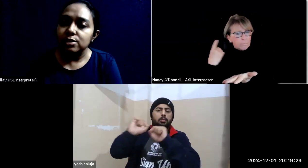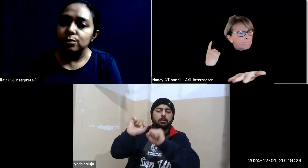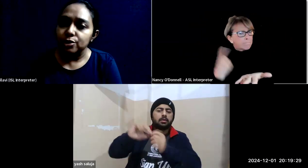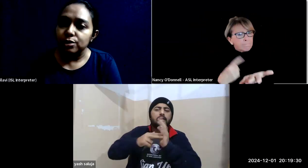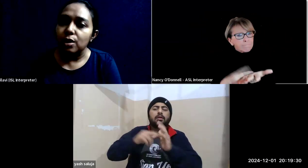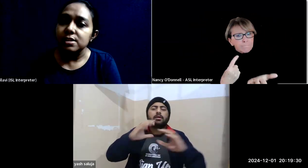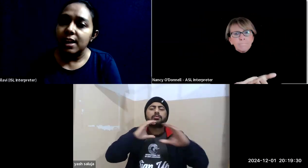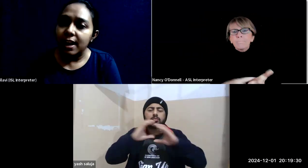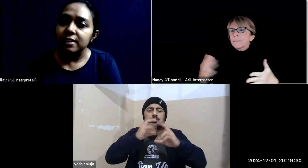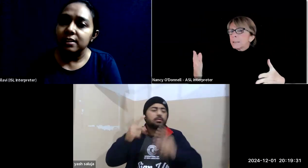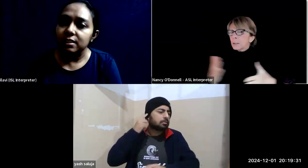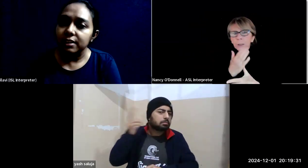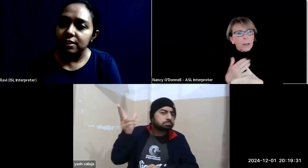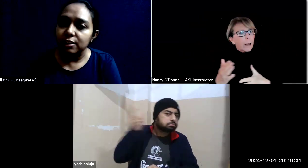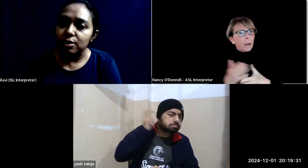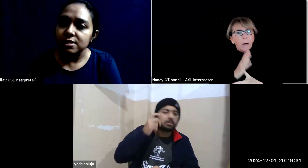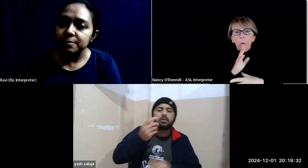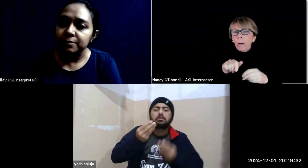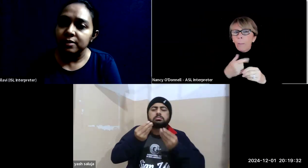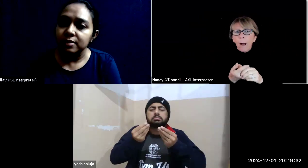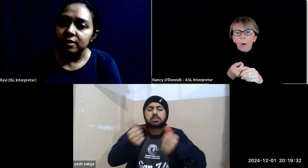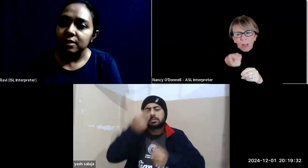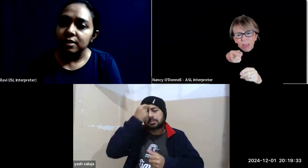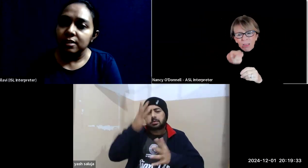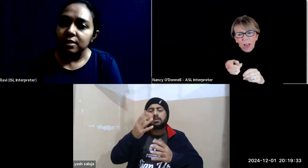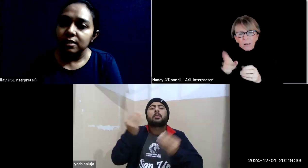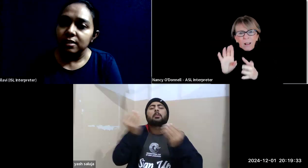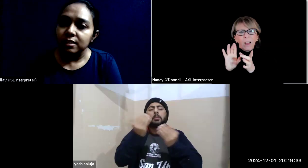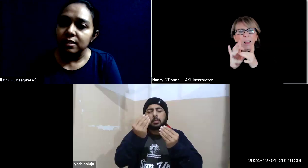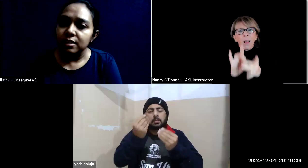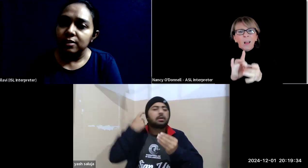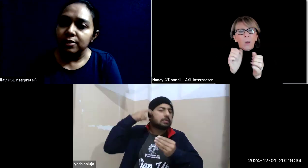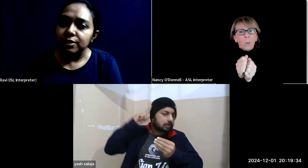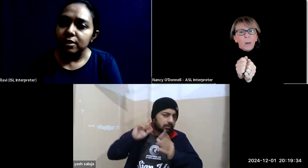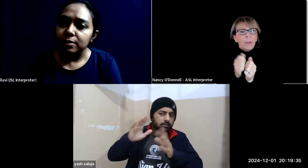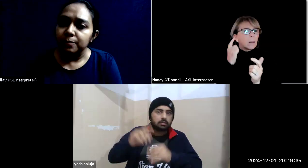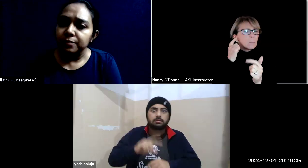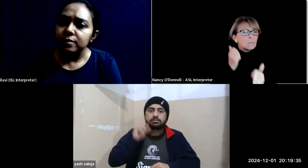related to vision loss and hearing loss.